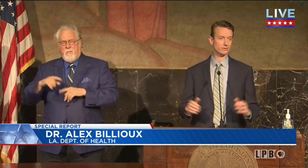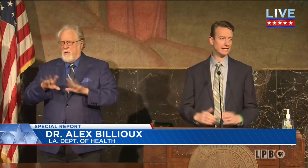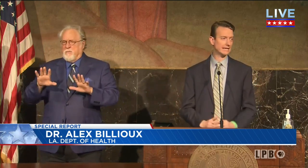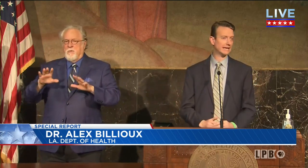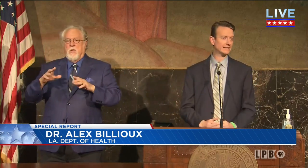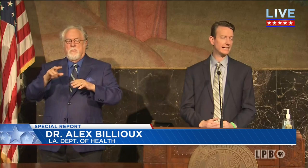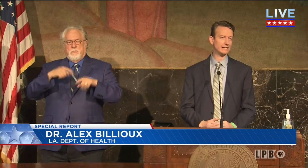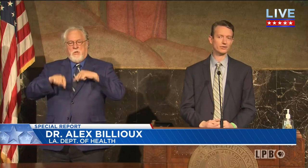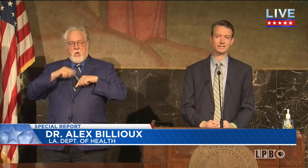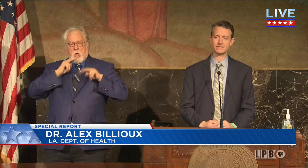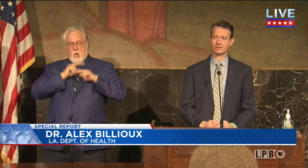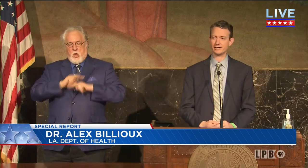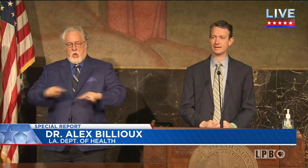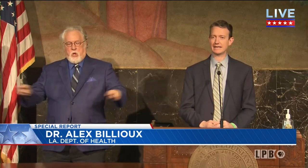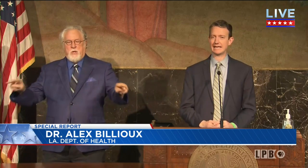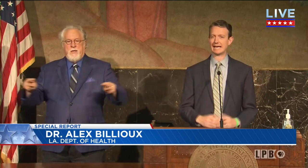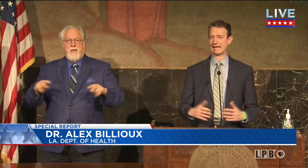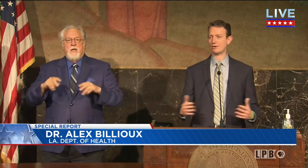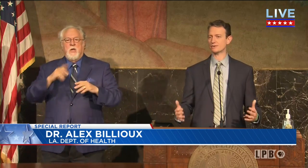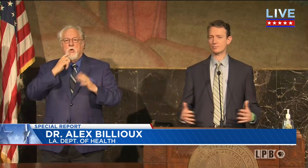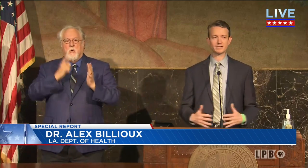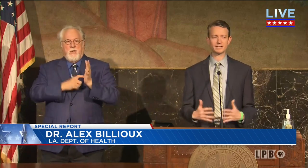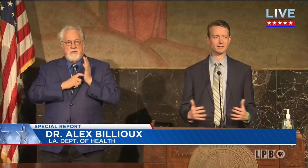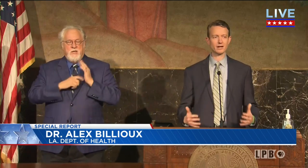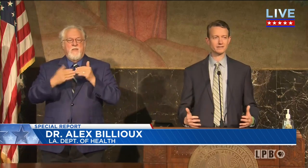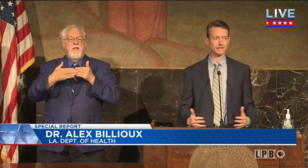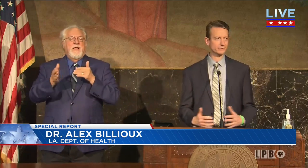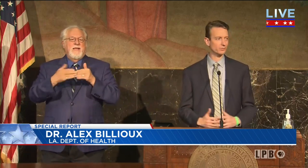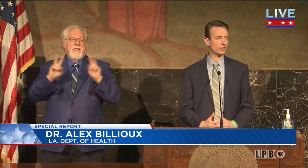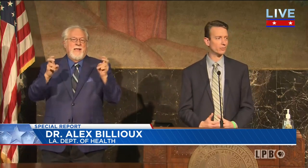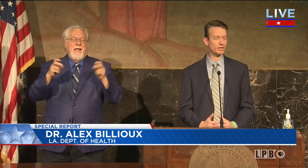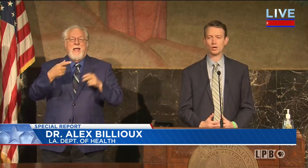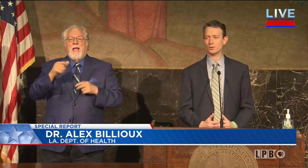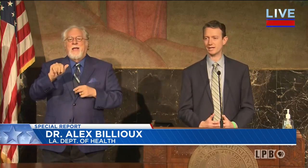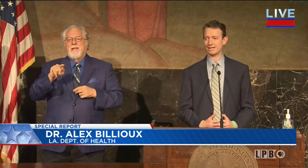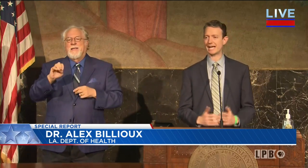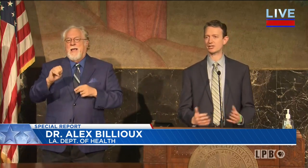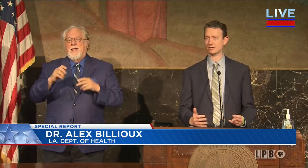WATCHING THE DASH BOARD SEEING CASES INCREASE. SO WE WANTED TO TAKE THE